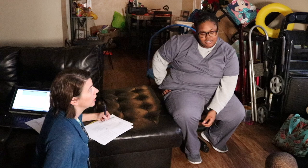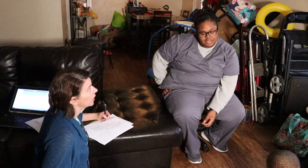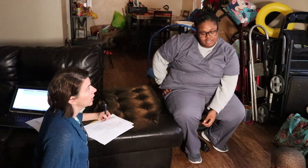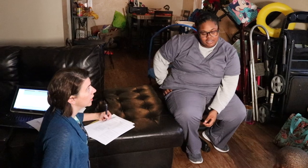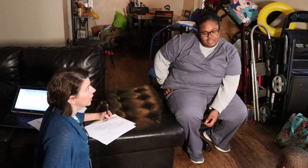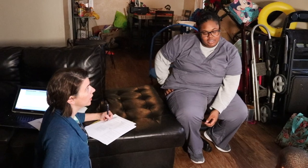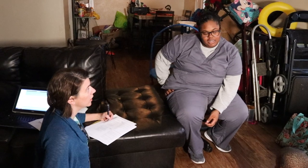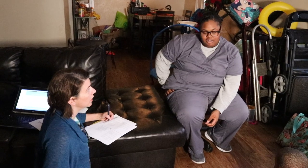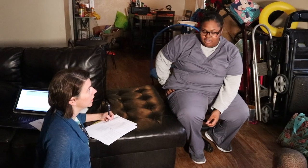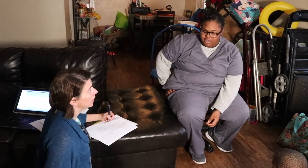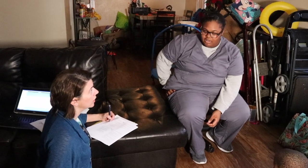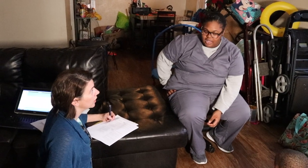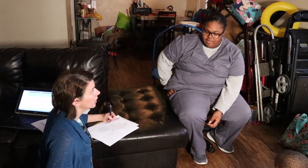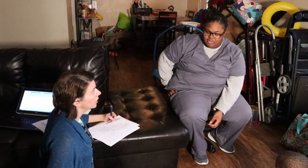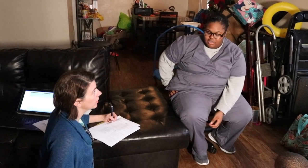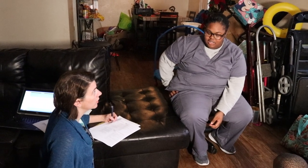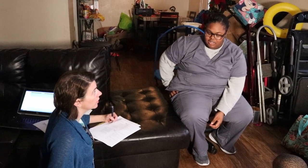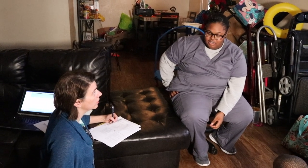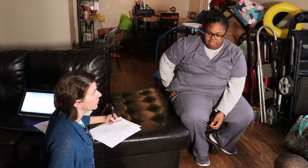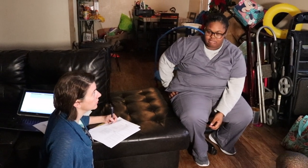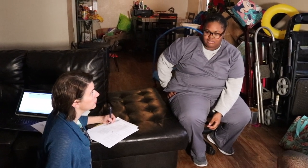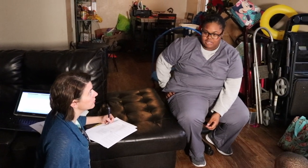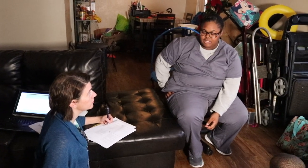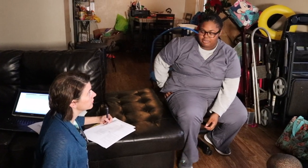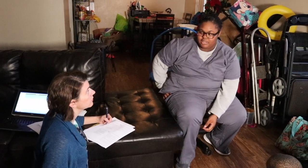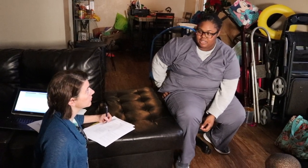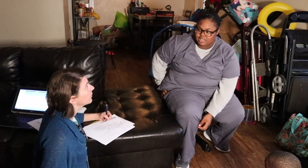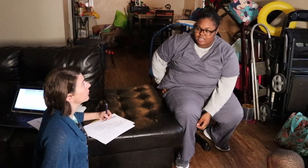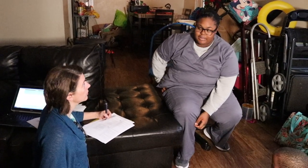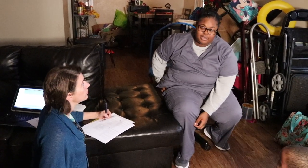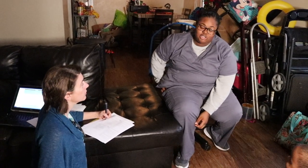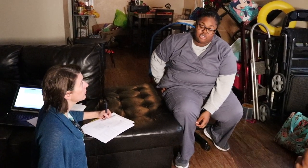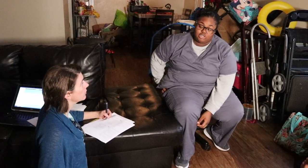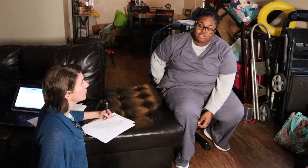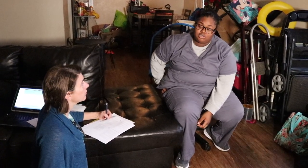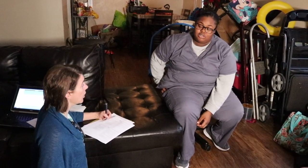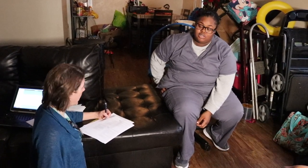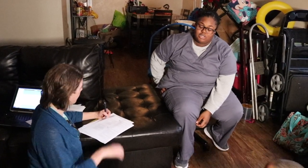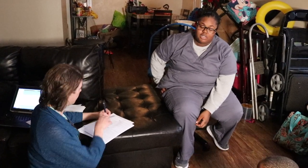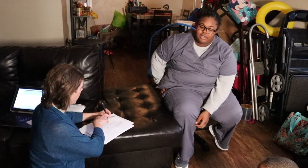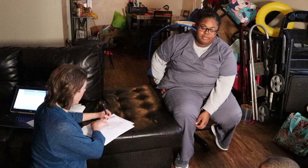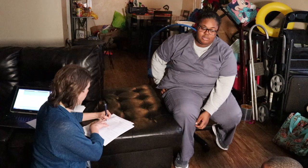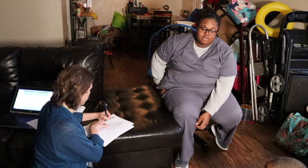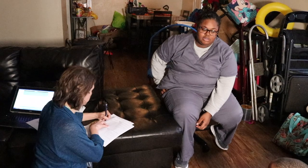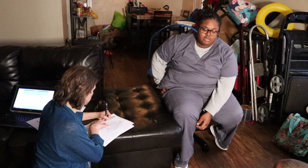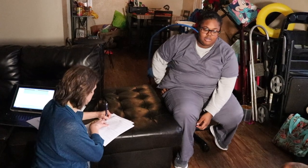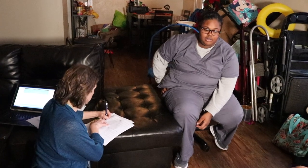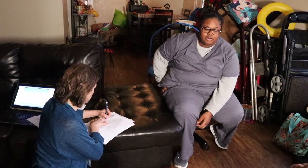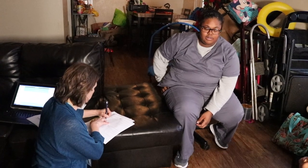Um, I don't know. I have never really experienced that. I'm not sure. Okay.